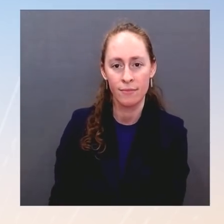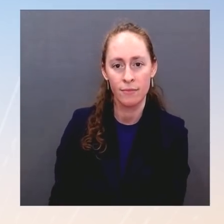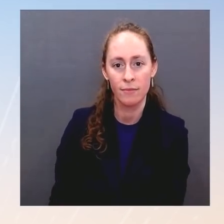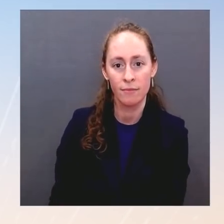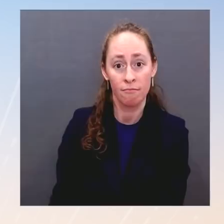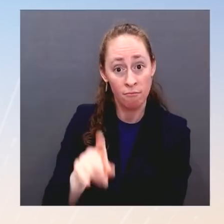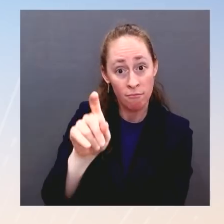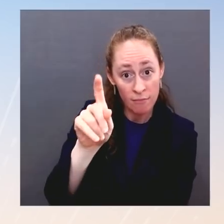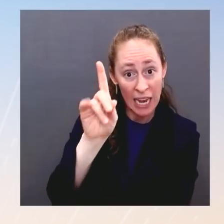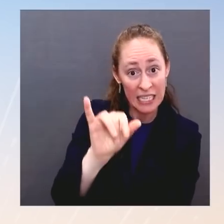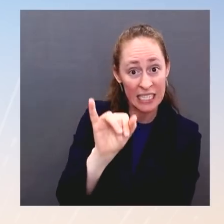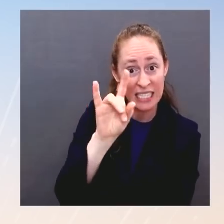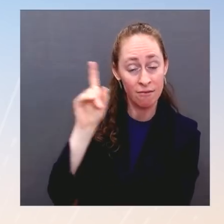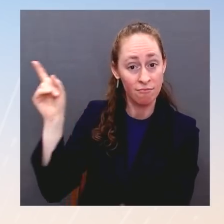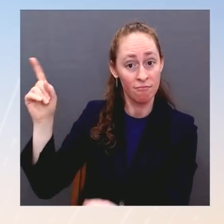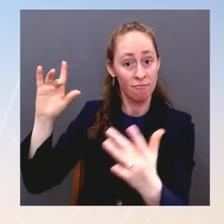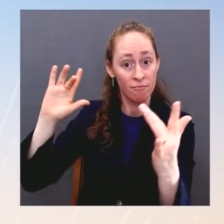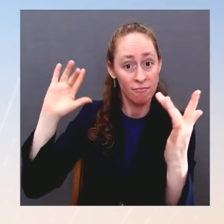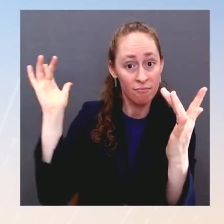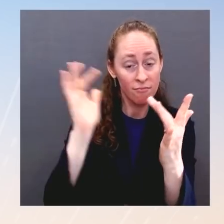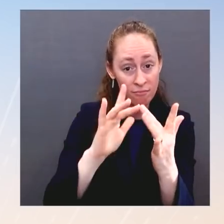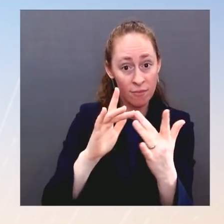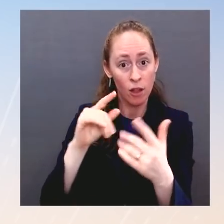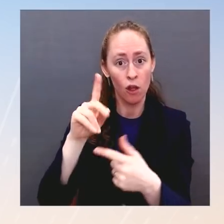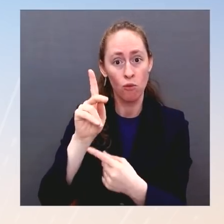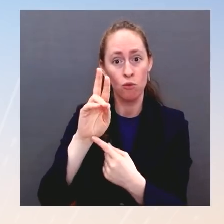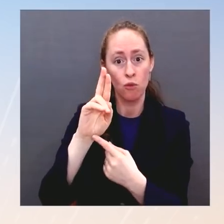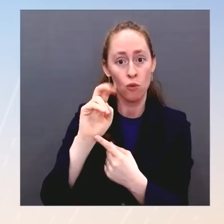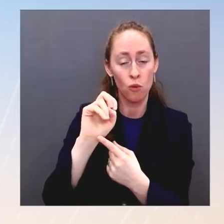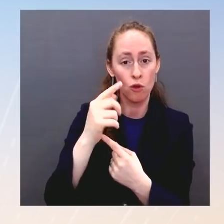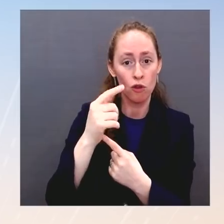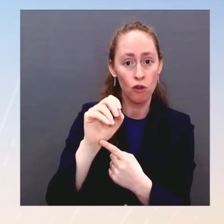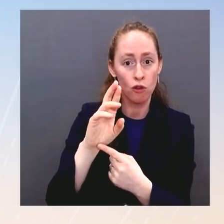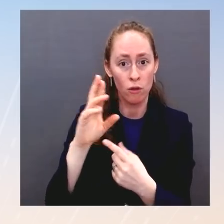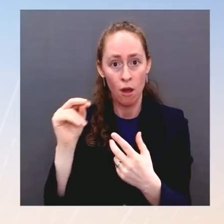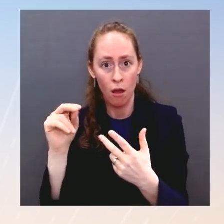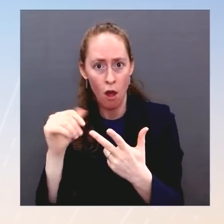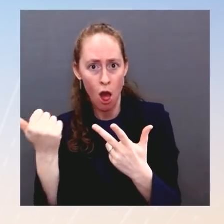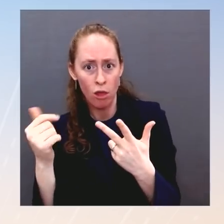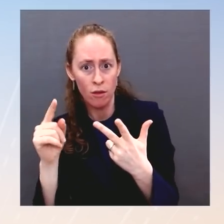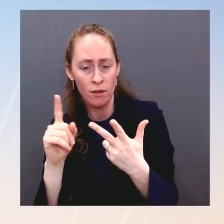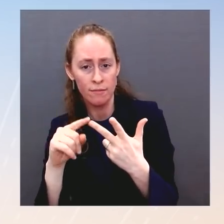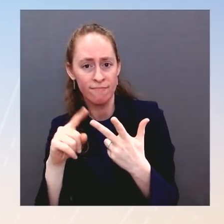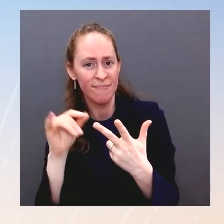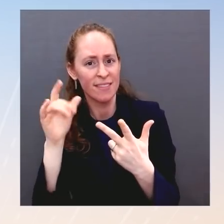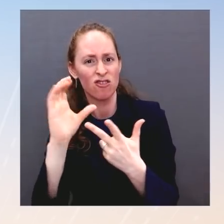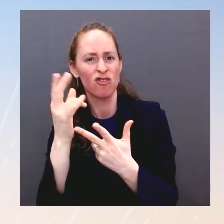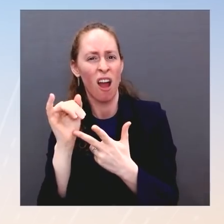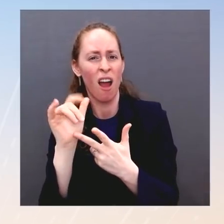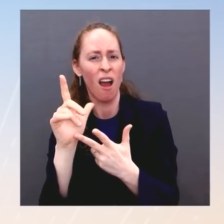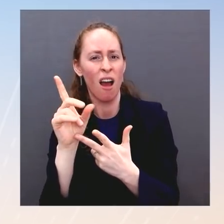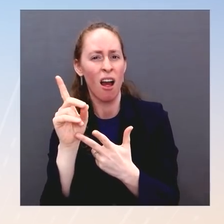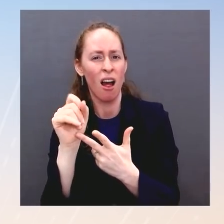Ms. Psaki: I don't have any other details on that. But I can tell you that he called Judge Jackson to offer her the -- to tell her he was going to nominate her last evening.